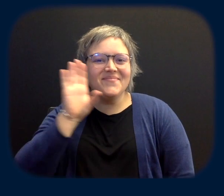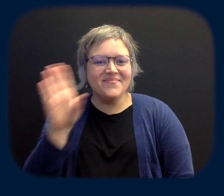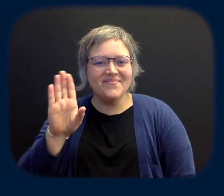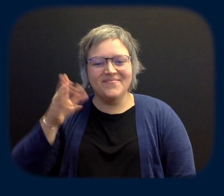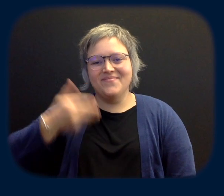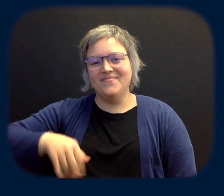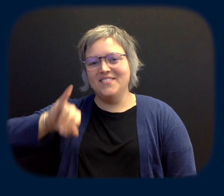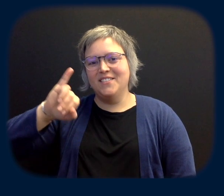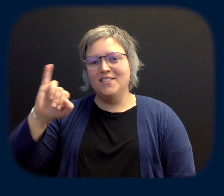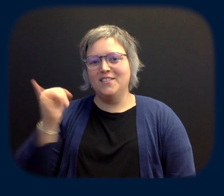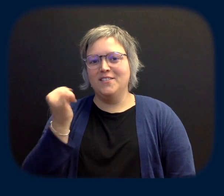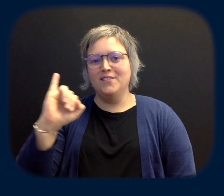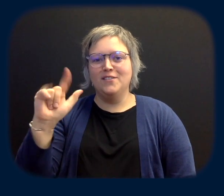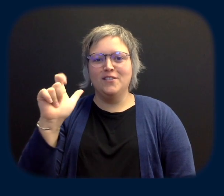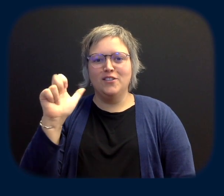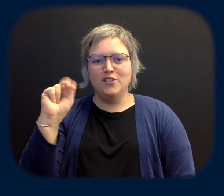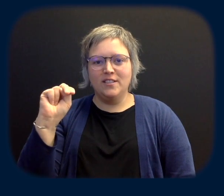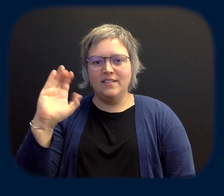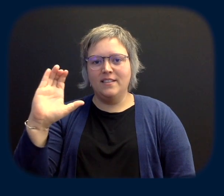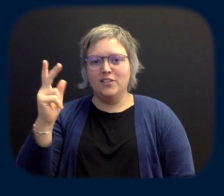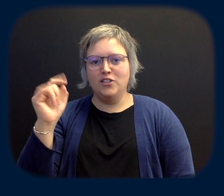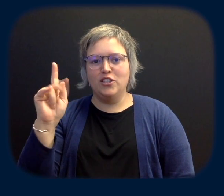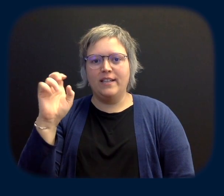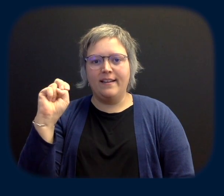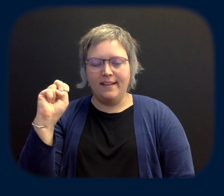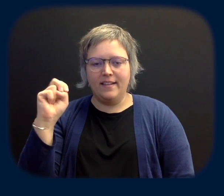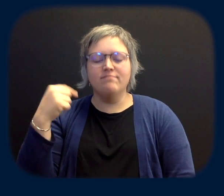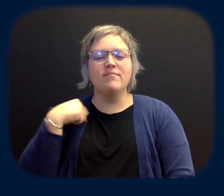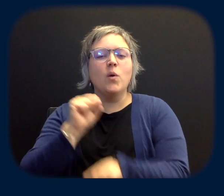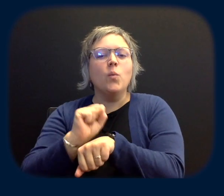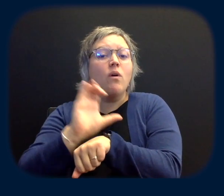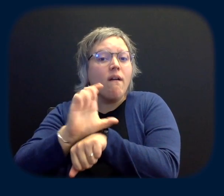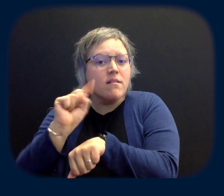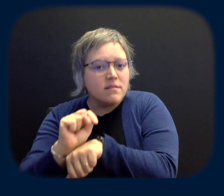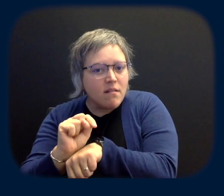Hi, my name is Jillian Chaiken. I'm a consultant with the ‘Balance Between’, a company owned by